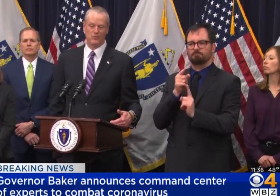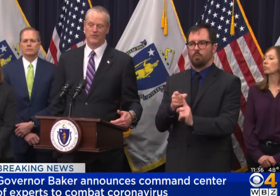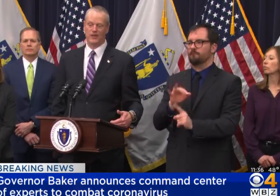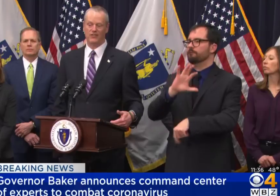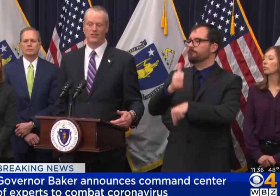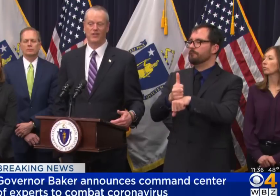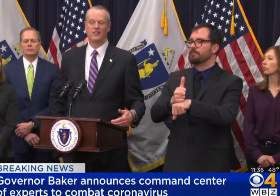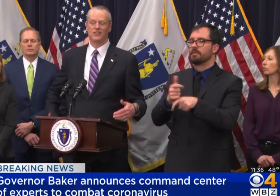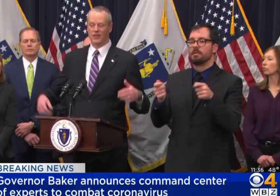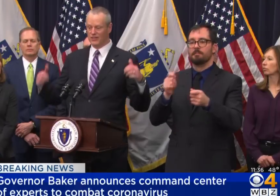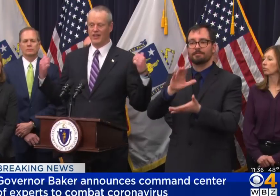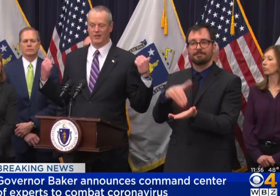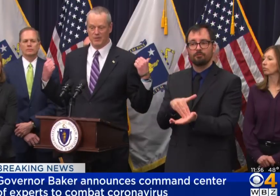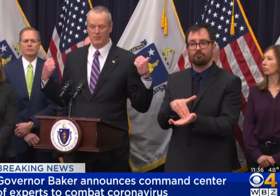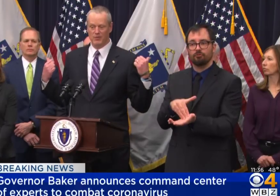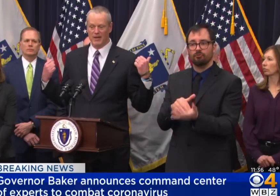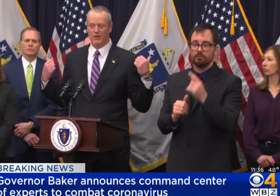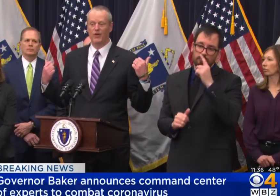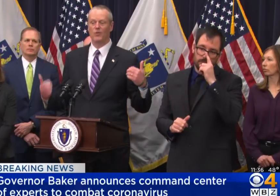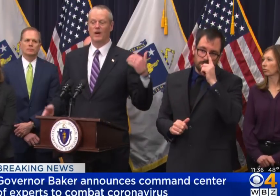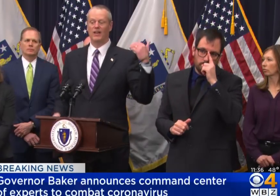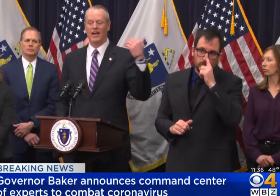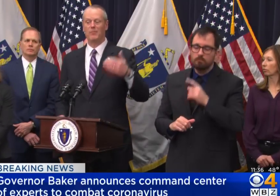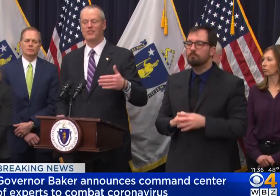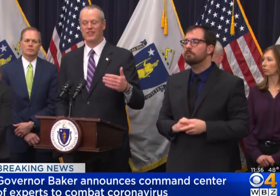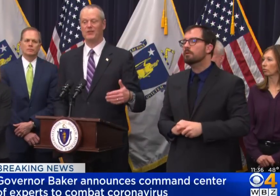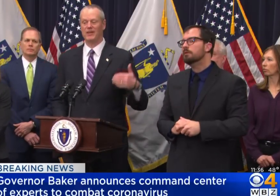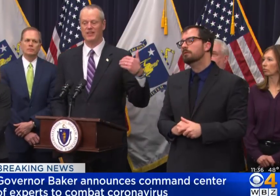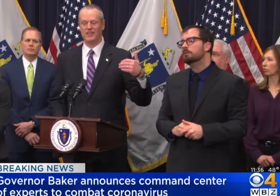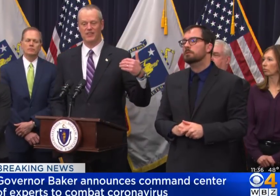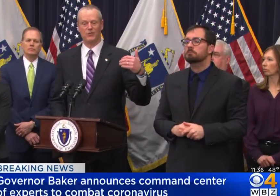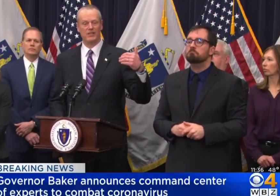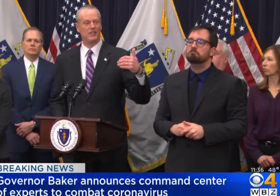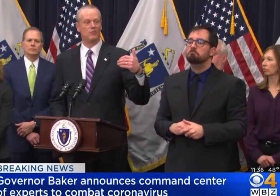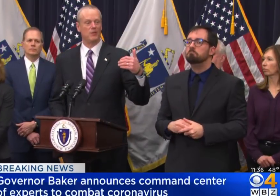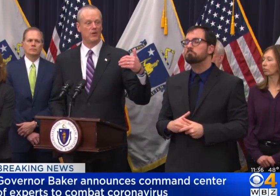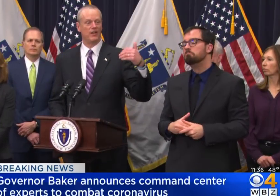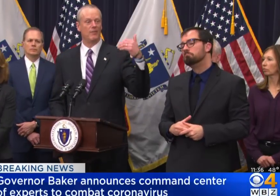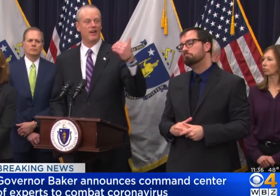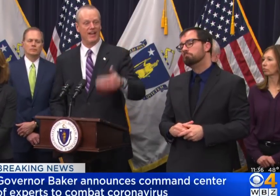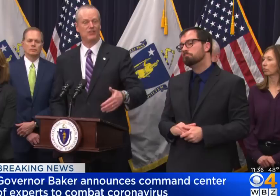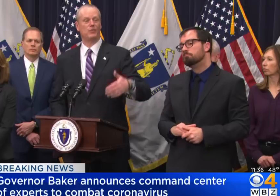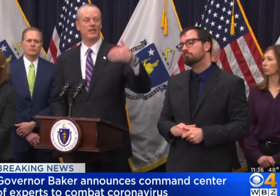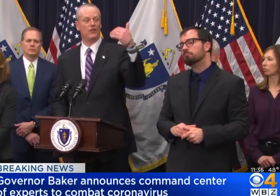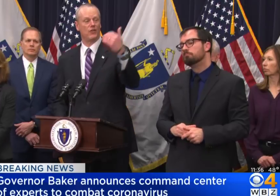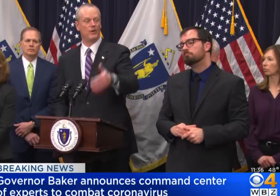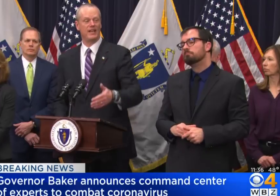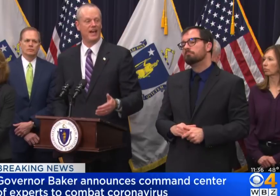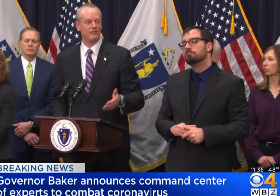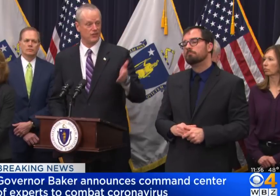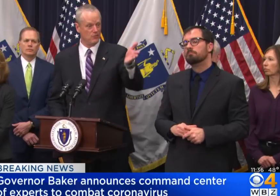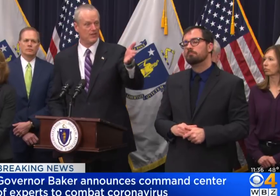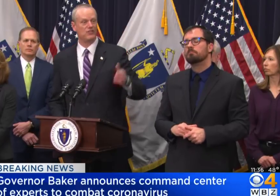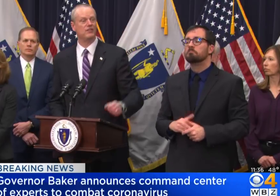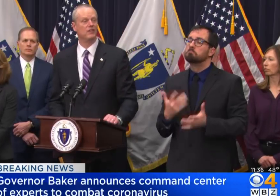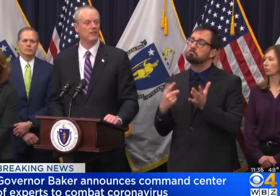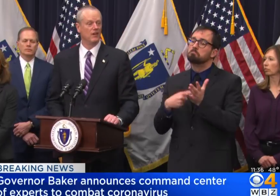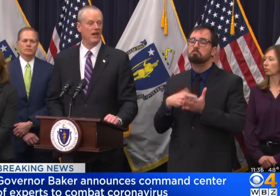HEAVY DAY JOBS. I THINK THAT IS WHAT WE WANT TO DO HERE. THEN THAT WILL MAKE IT POSSIBLE FOR US TO START TALKING TO PEOPLE ABOUT, WELL, HELP US